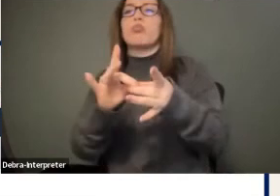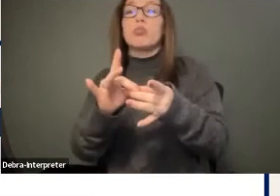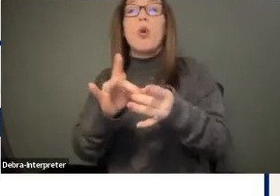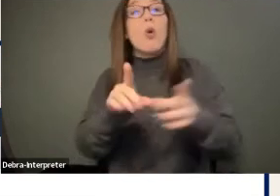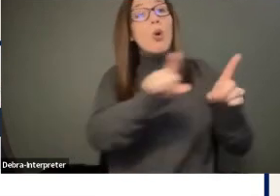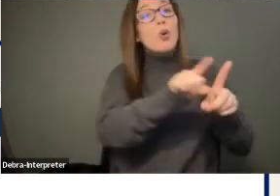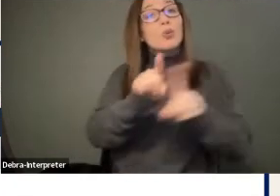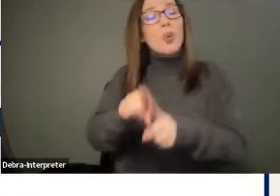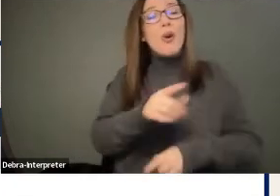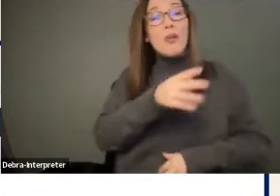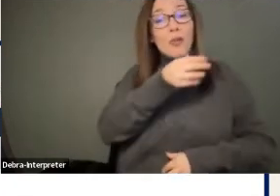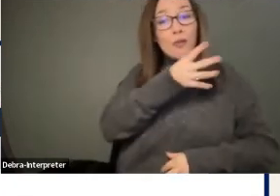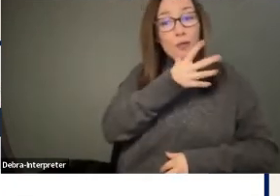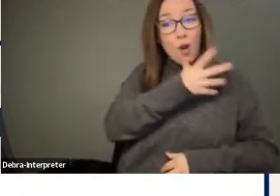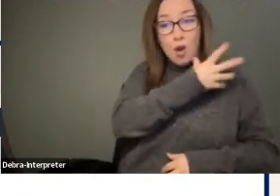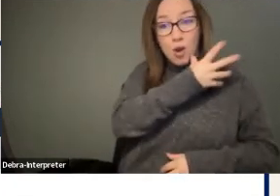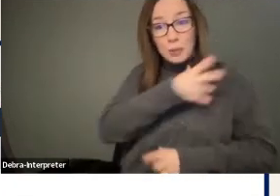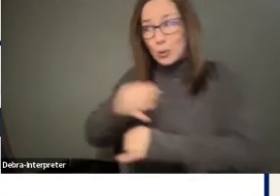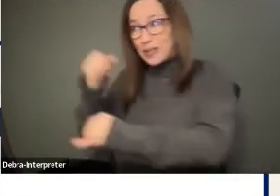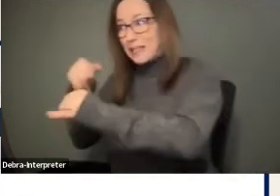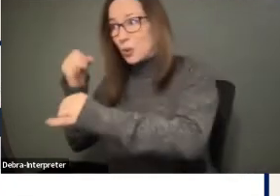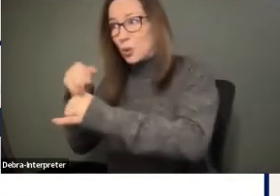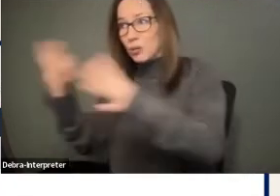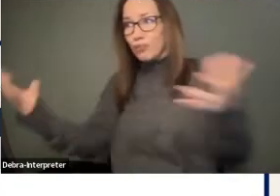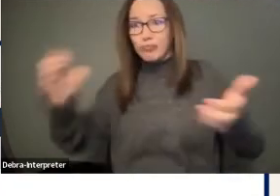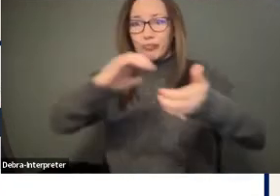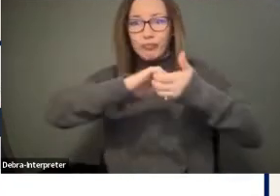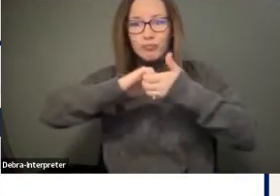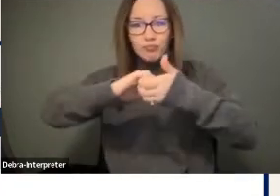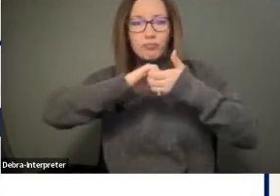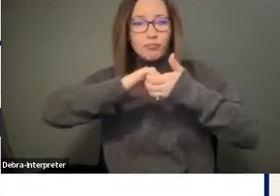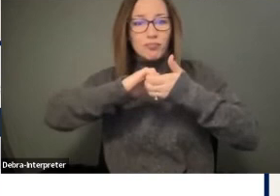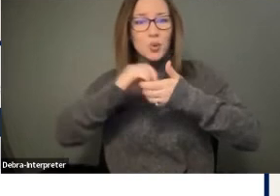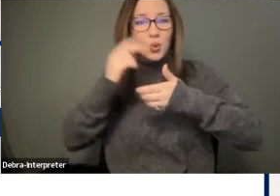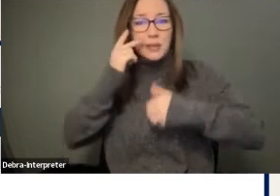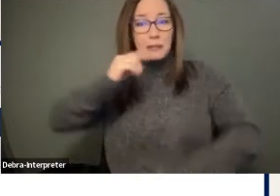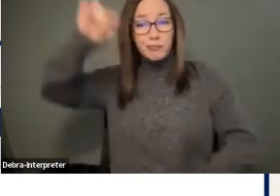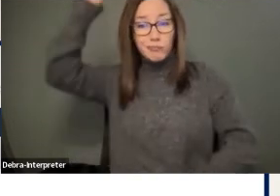tools I didn't mention. Farm management as well and new farm to institution relationships. On the RIC